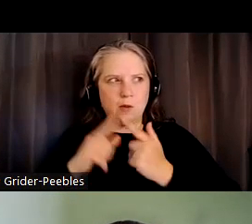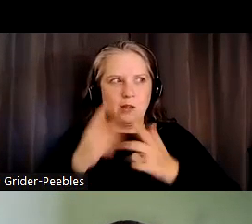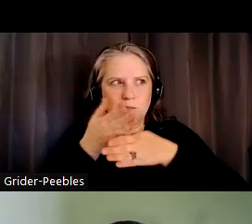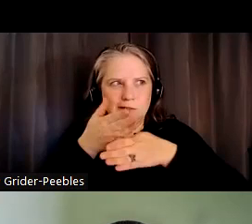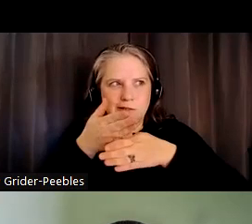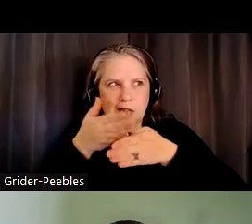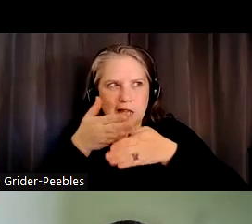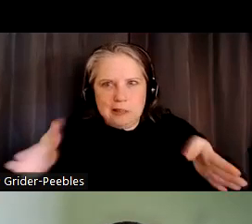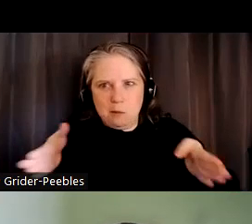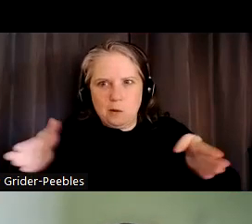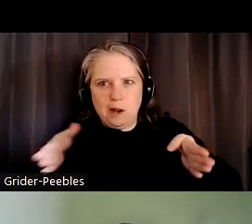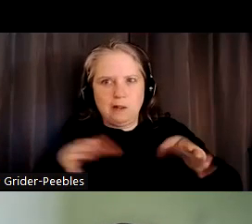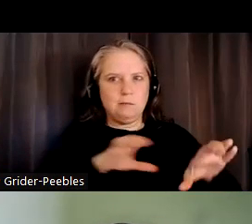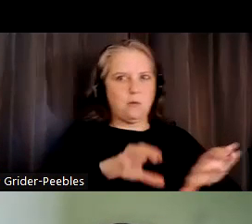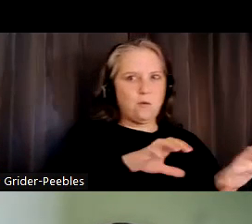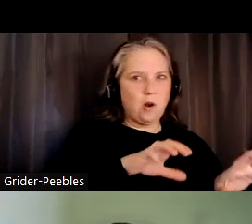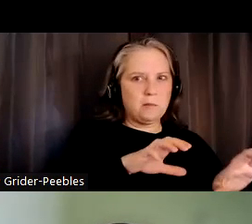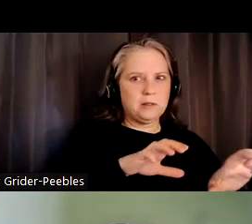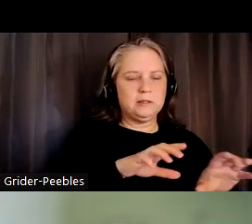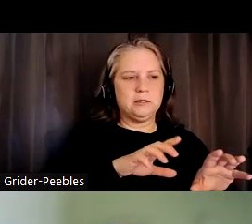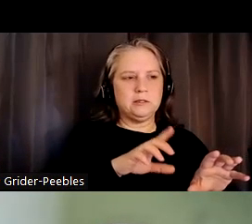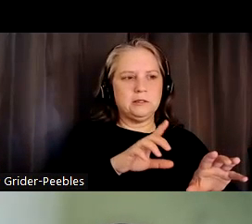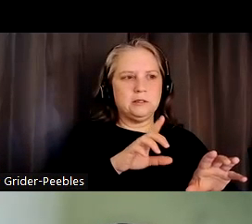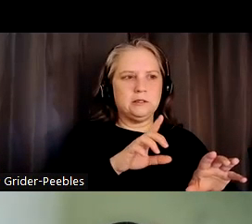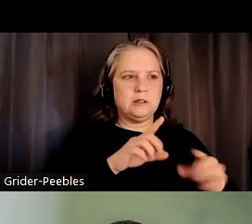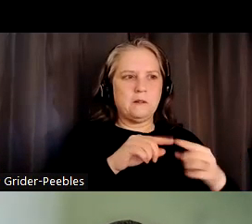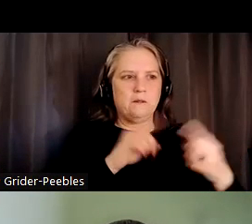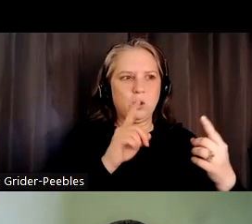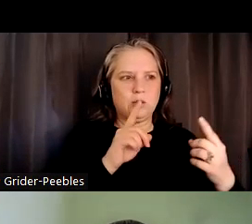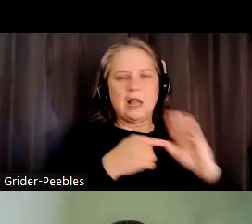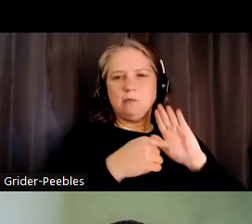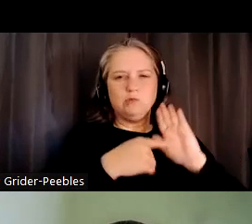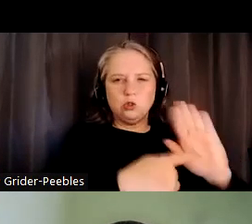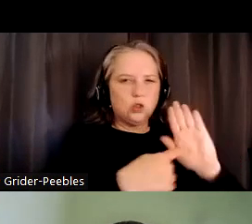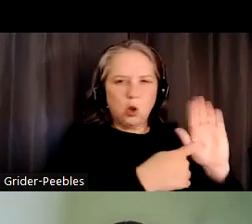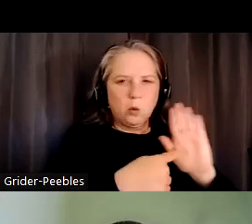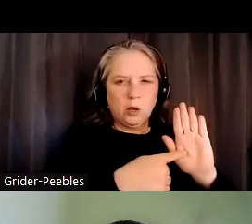Natasha: That's difficult, yes.